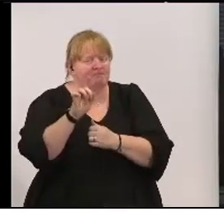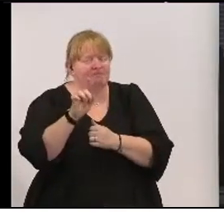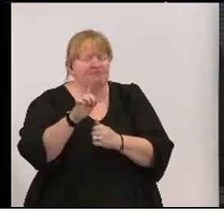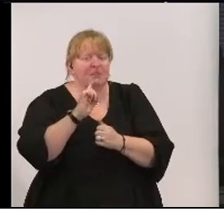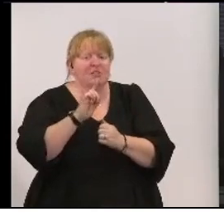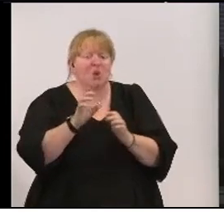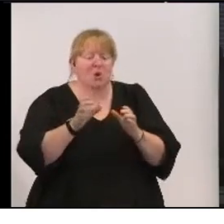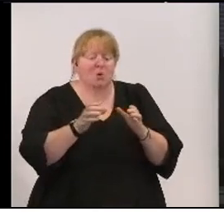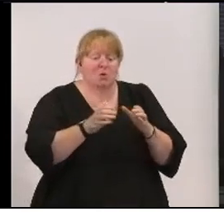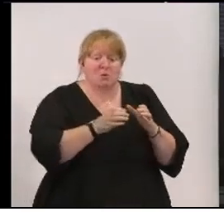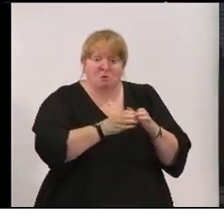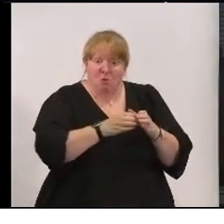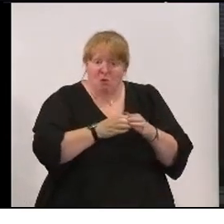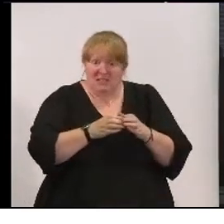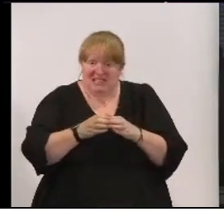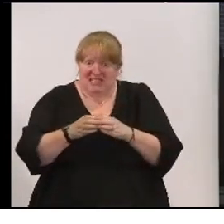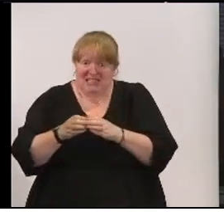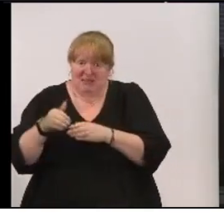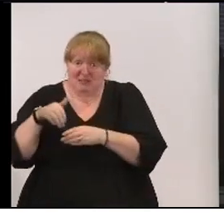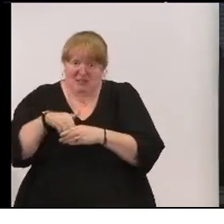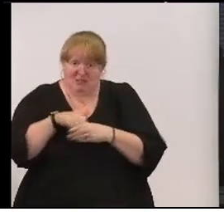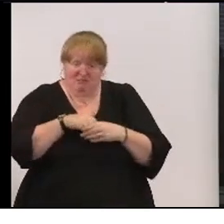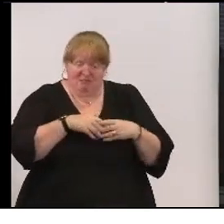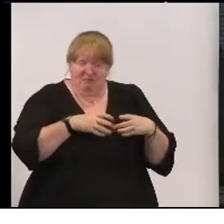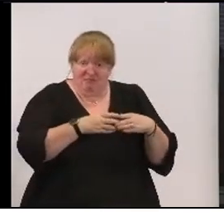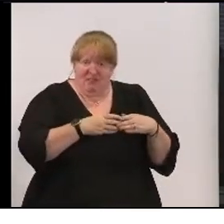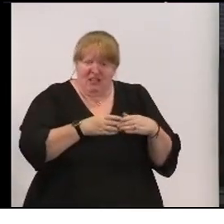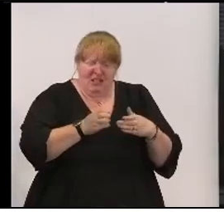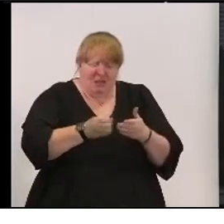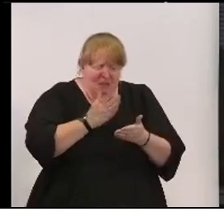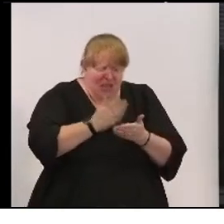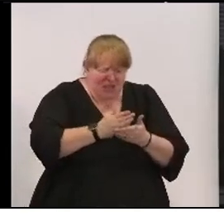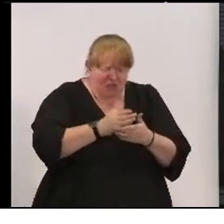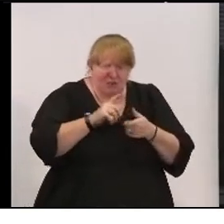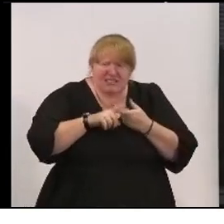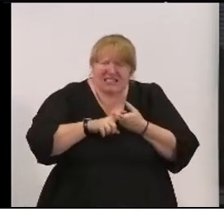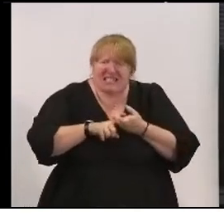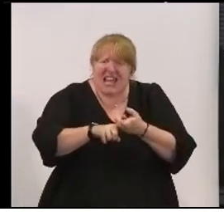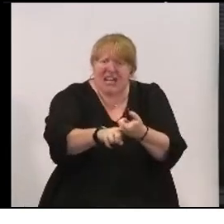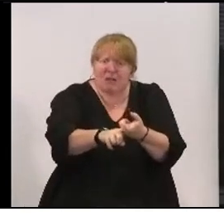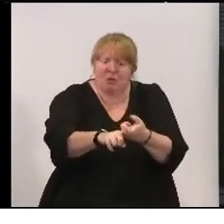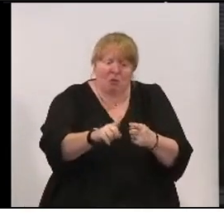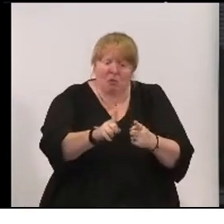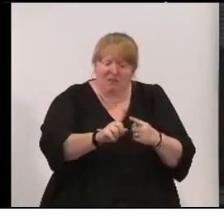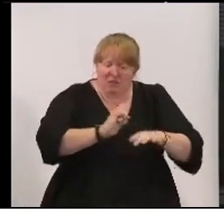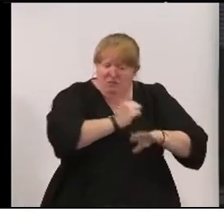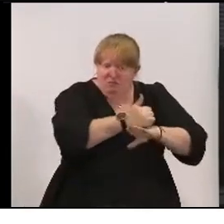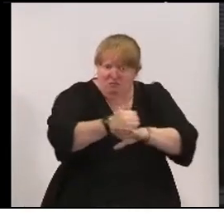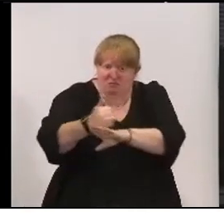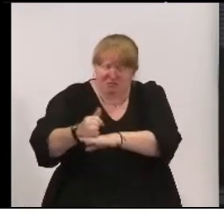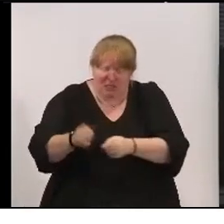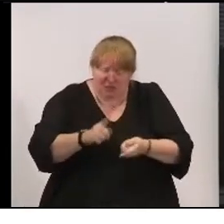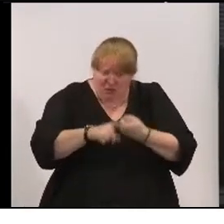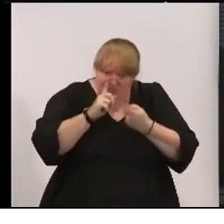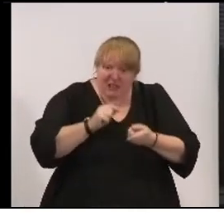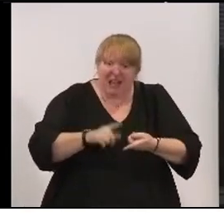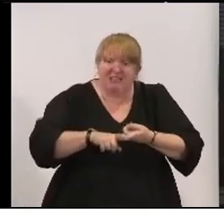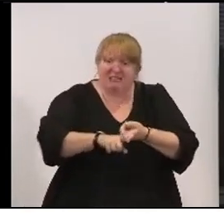maybe internally find your way to make sure that it's a sustainable practise, whatever you guys put in place. And the second thing I would say